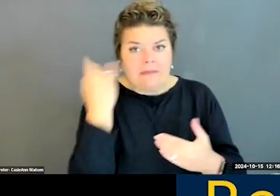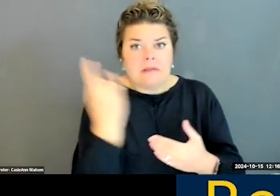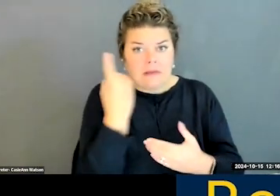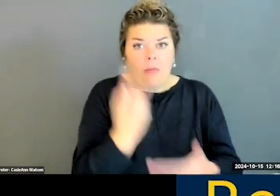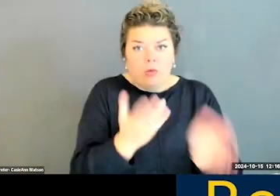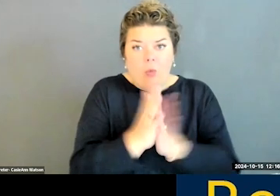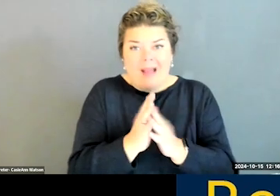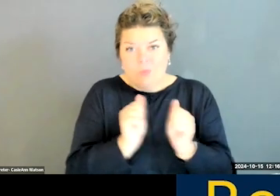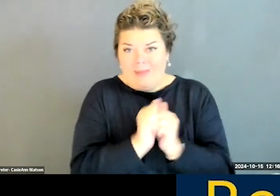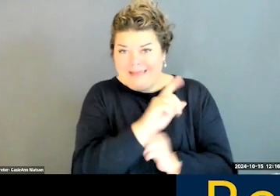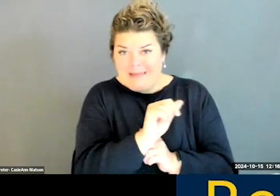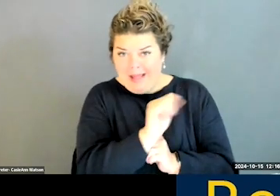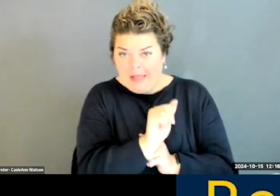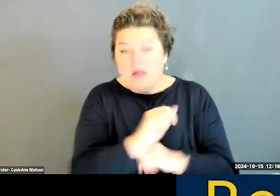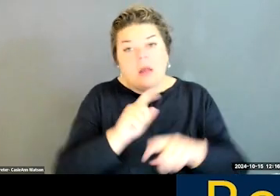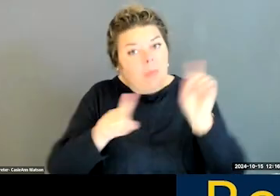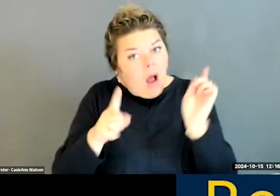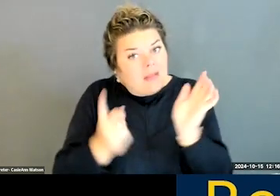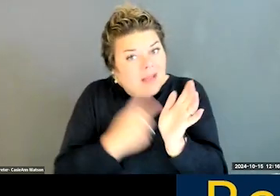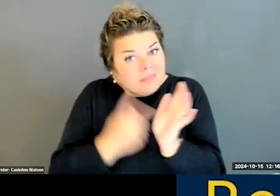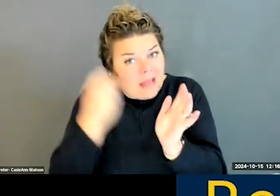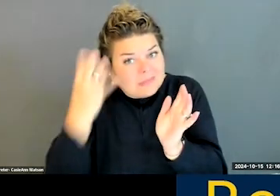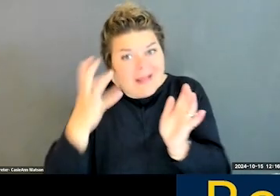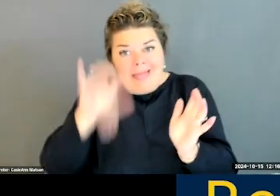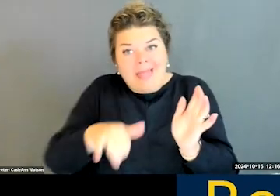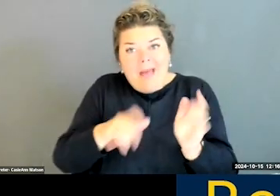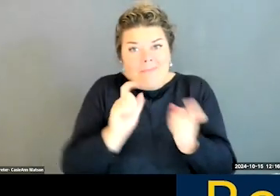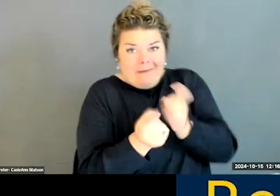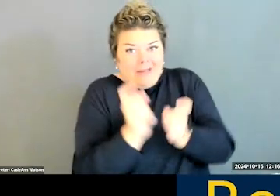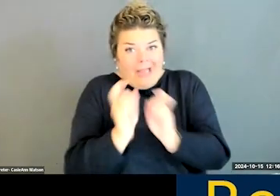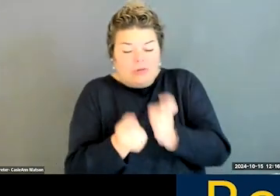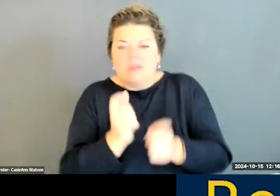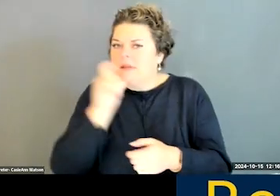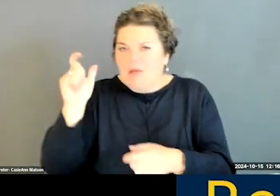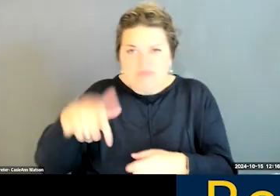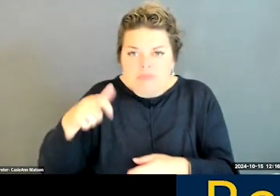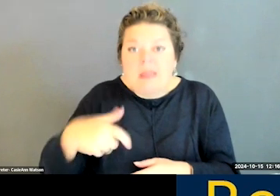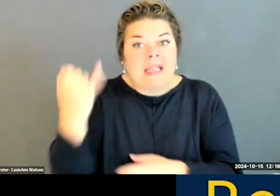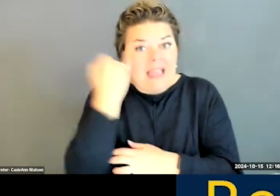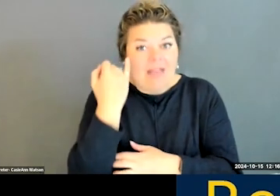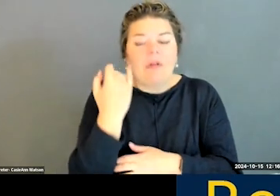However, sometimes those modifications will not be necessary if they fundamentally alter